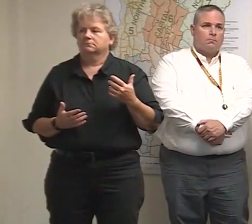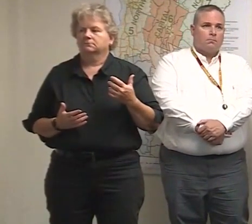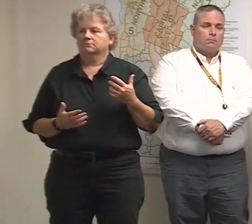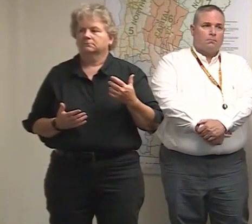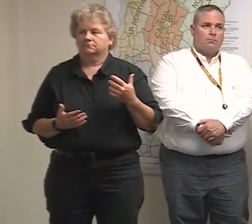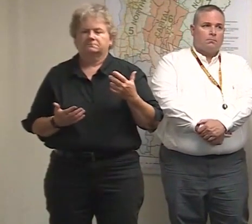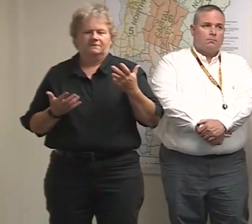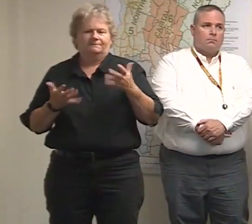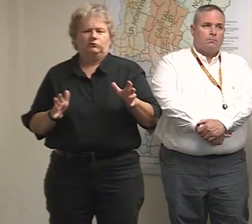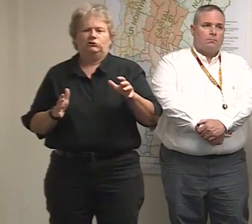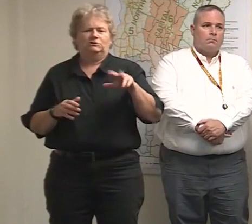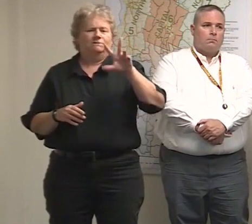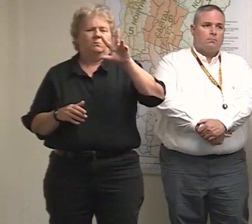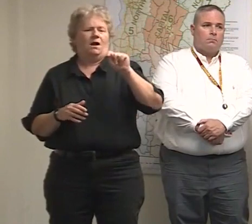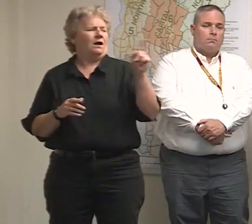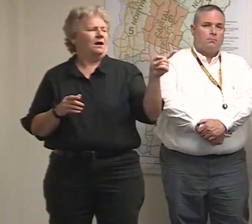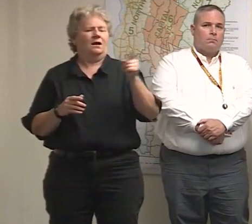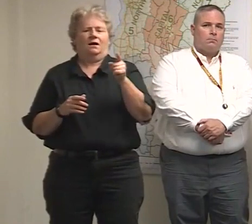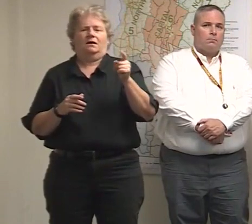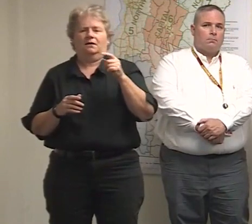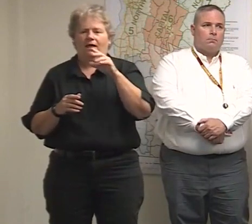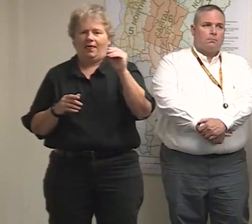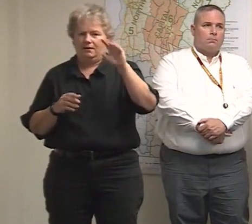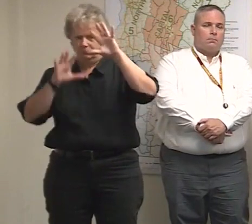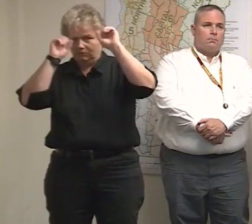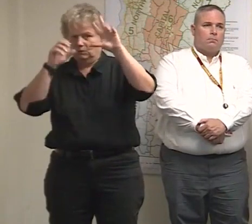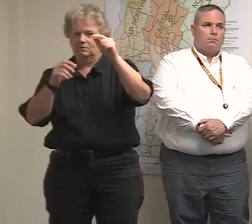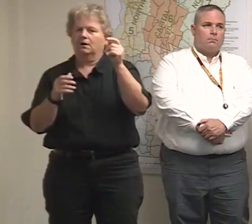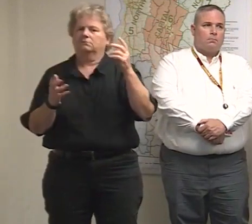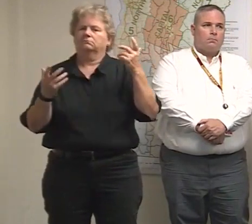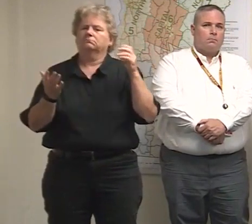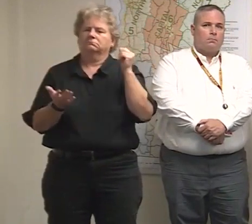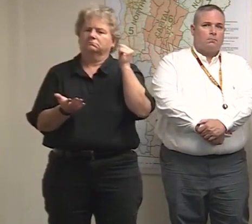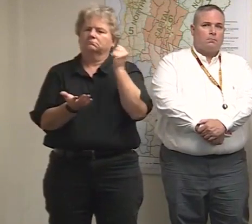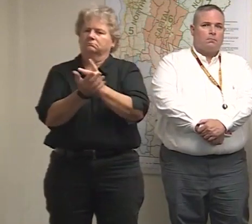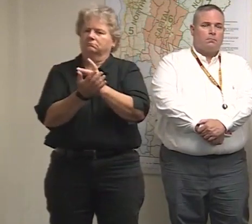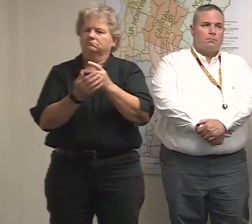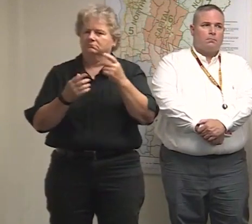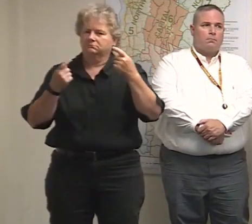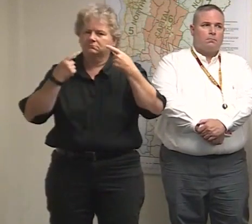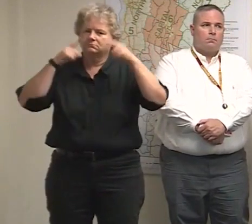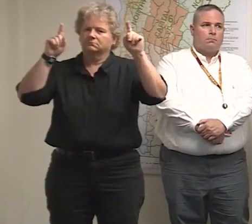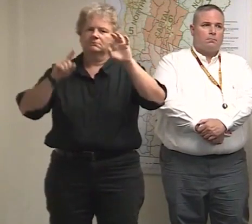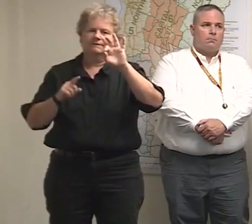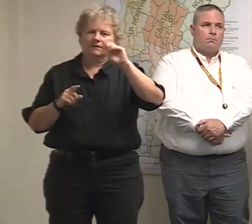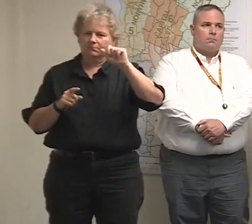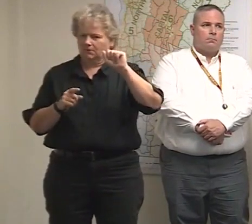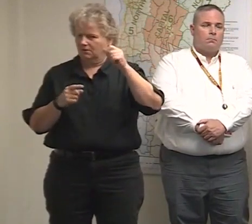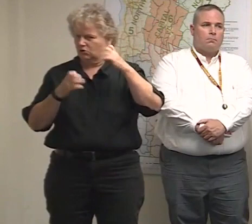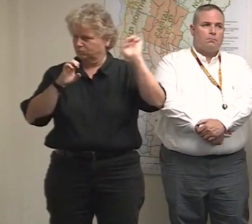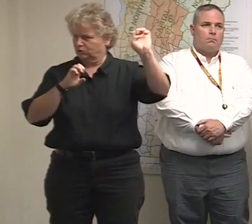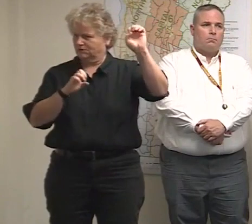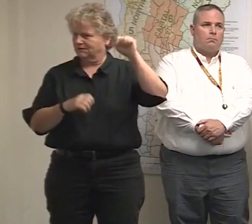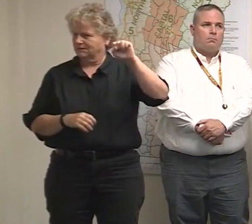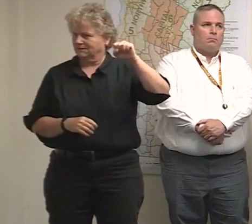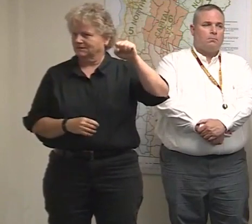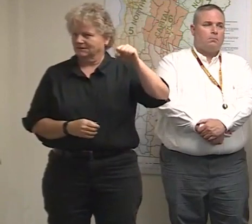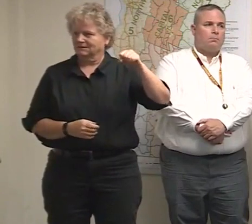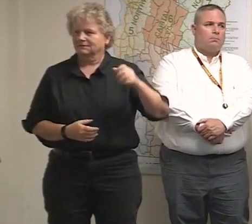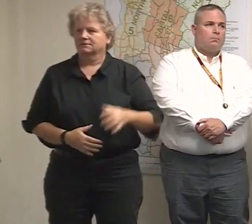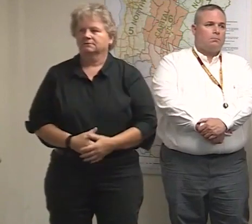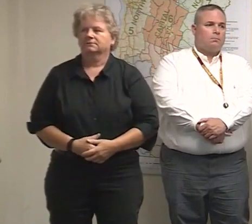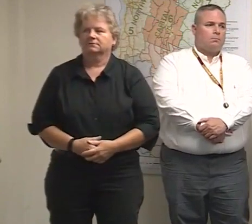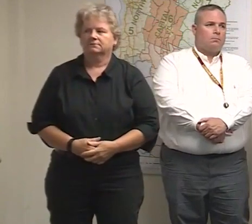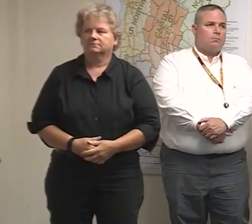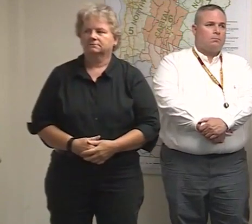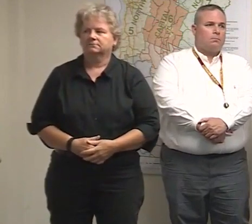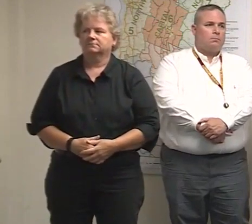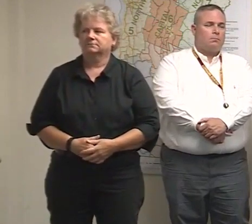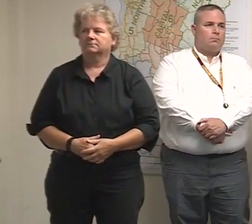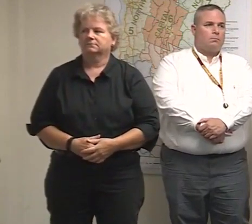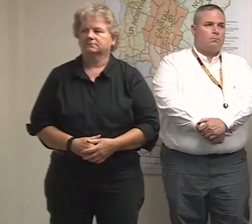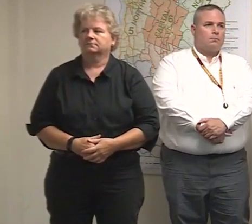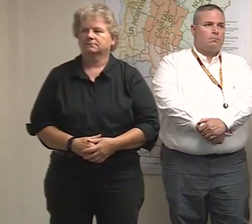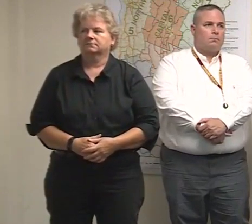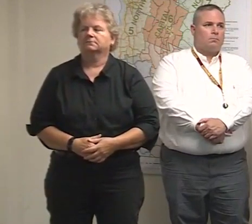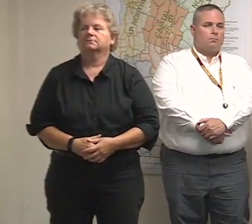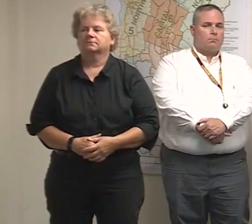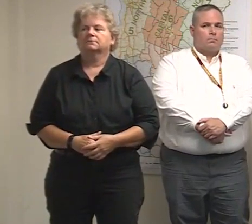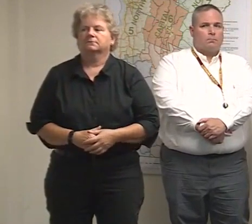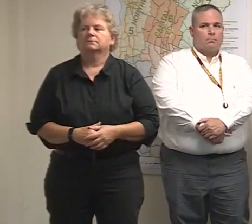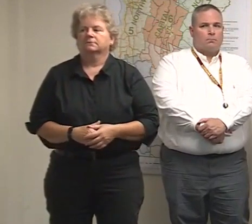SO THE FEDERAL GOVERNMENT, THE PRESIDENT SIGNED ANOTHER EMERGENCY DECLARATION SEEING THAT THERE’S AN EMERGENCY IN THE STATE THAT OPENED UP SOME RESOURCES.